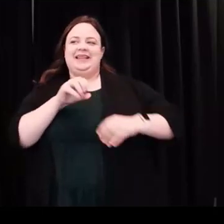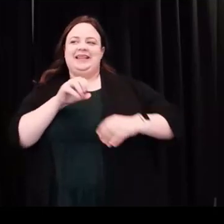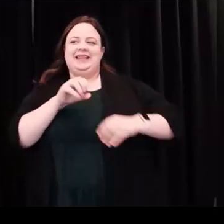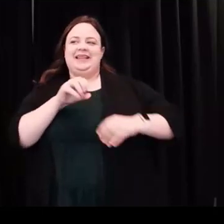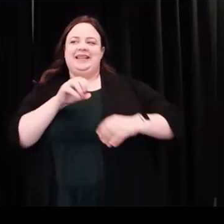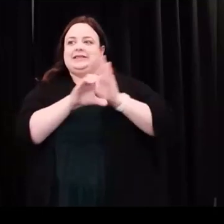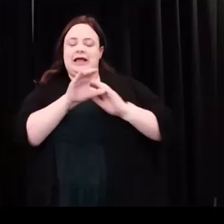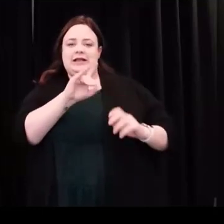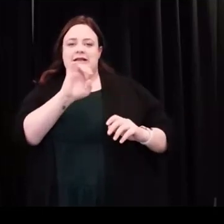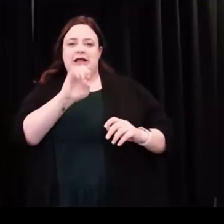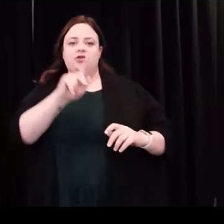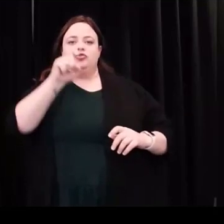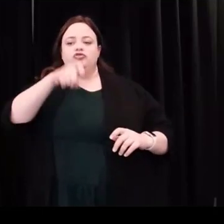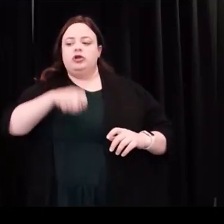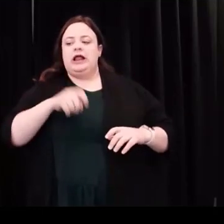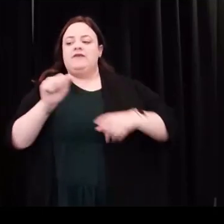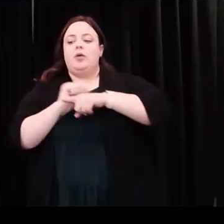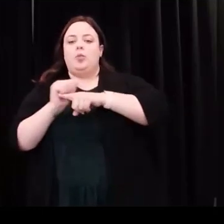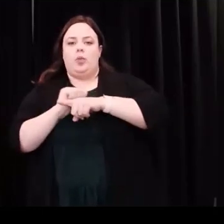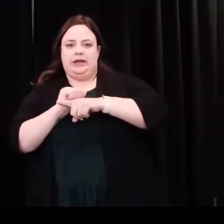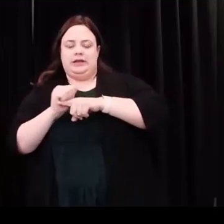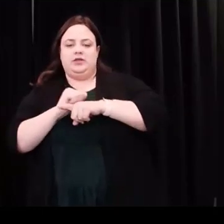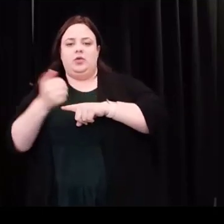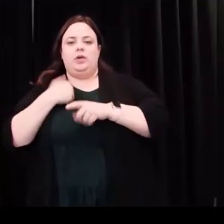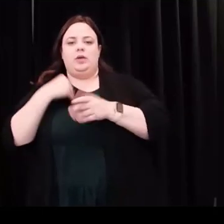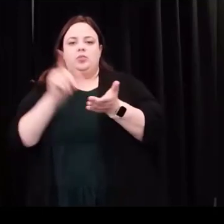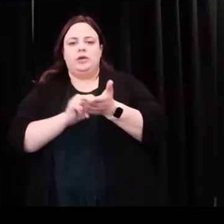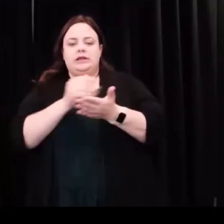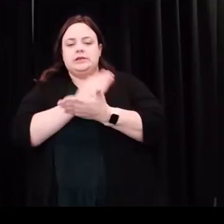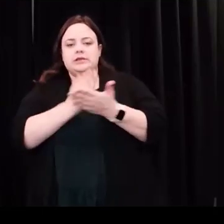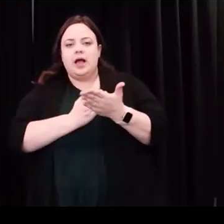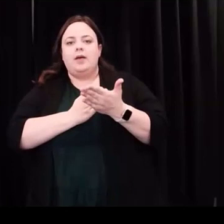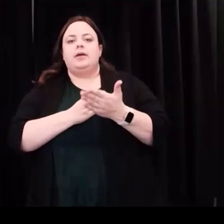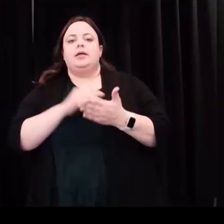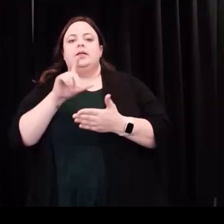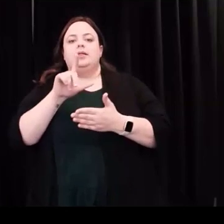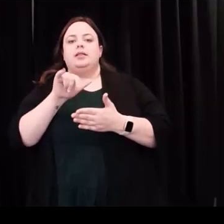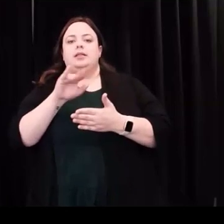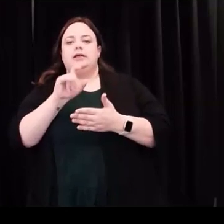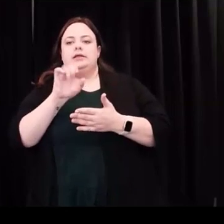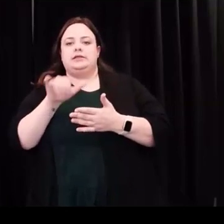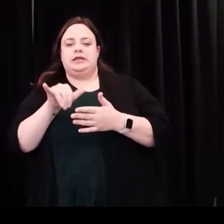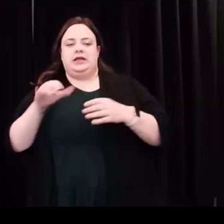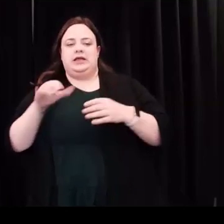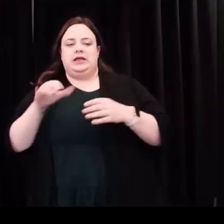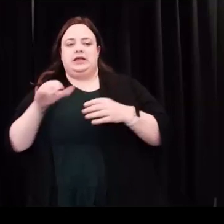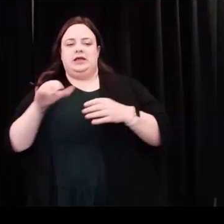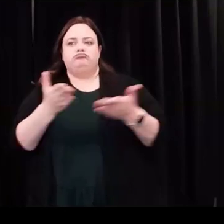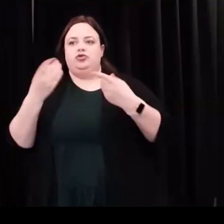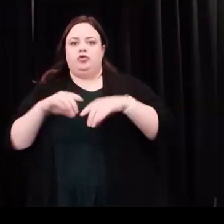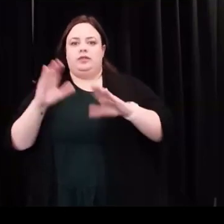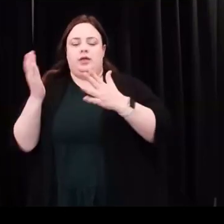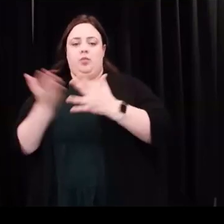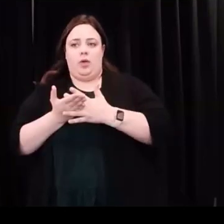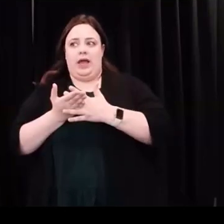you should have a persona practice. We printed out some printouts and Lindsay handed them out during the break to the folks in the room.